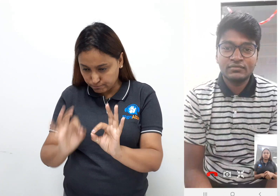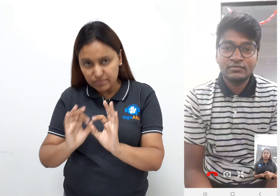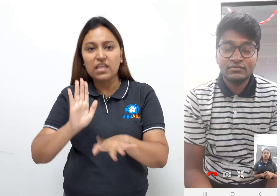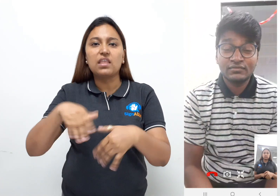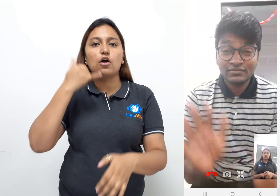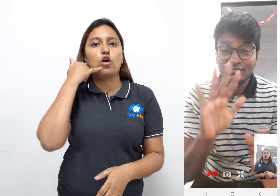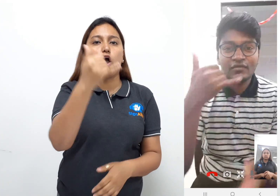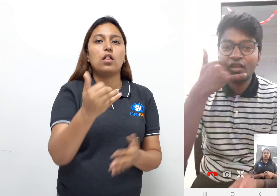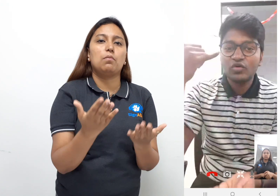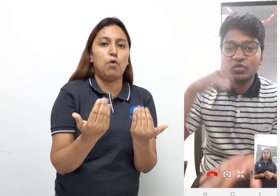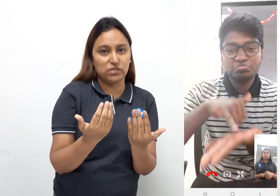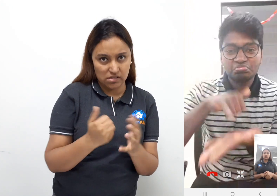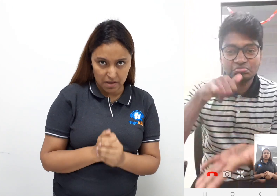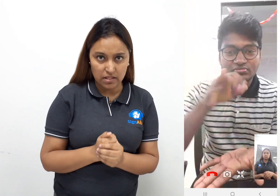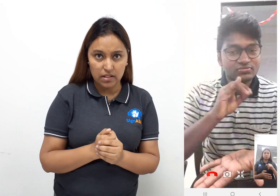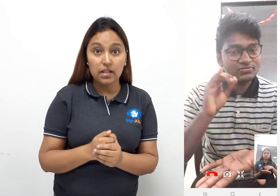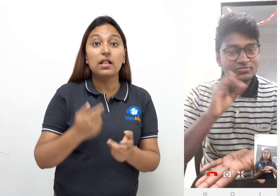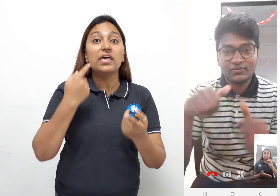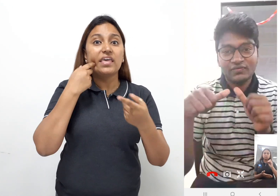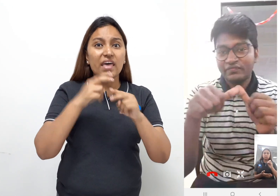If your internet connection is good the call should be possible.